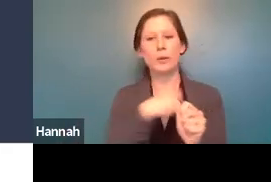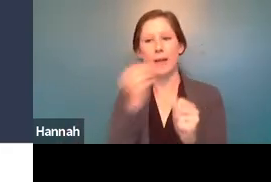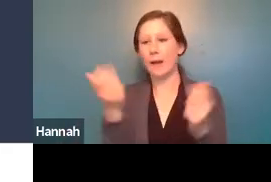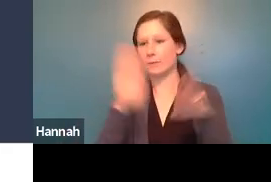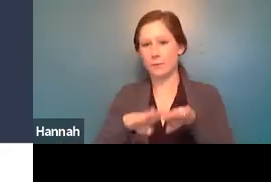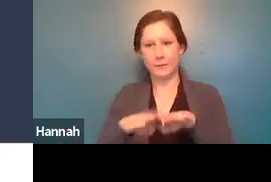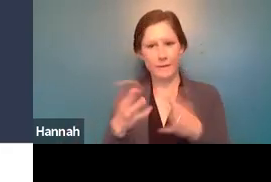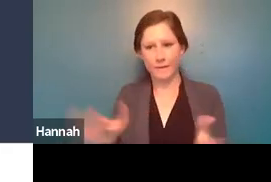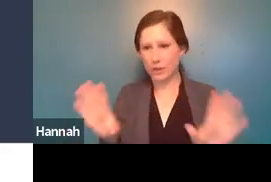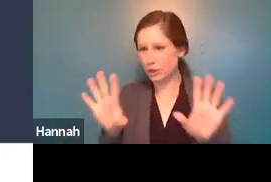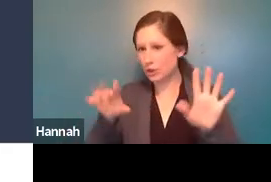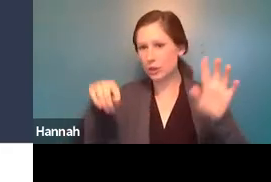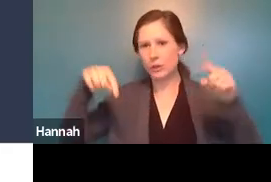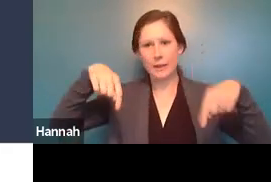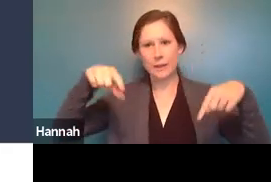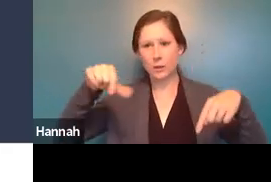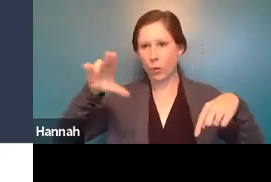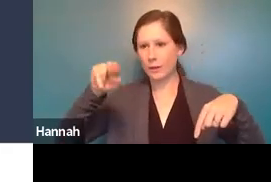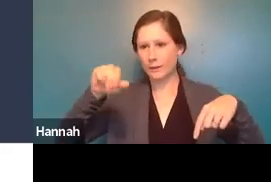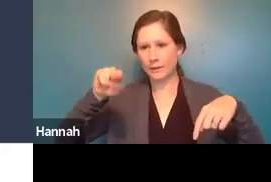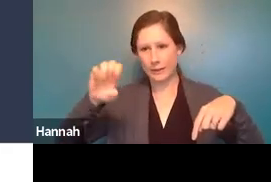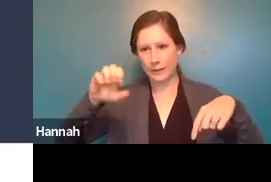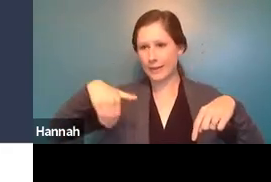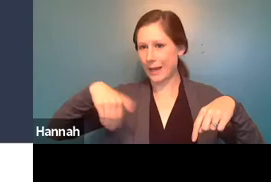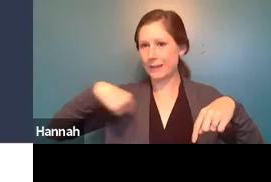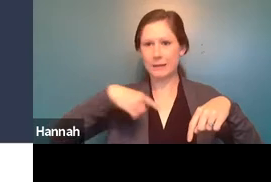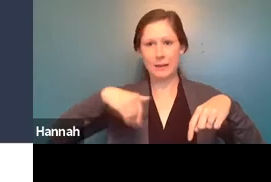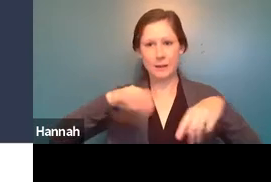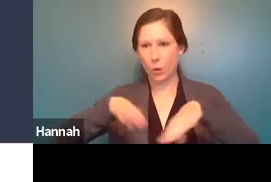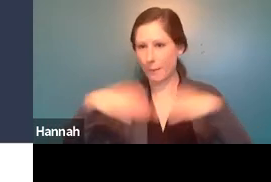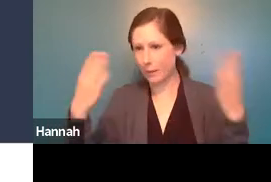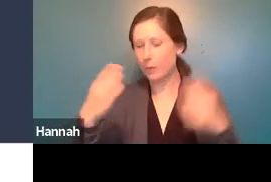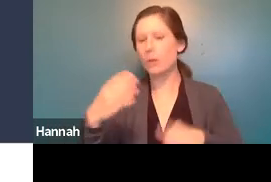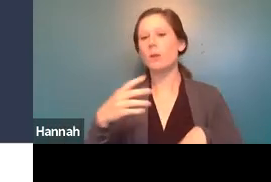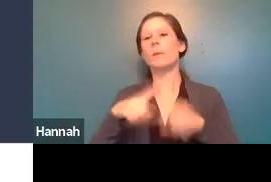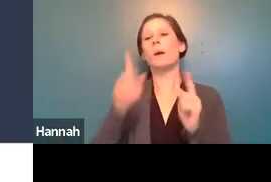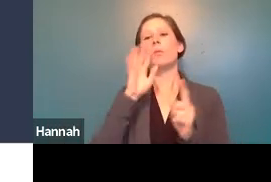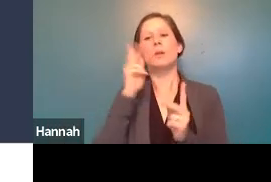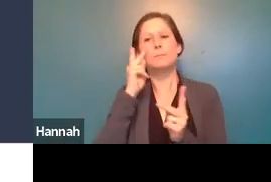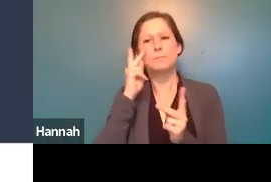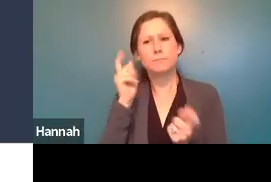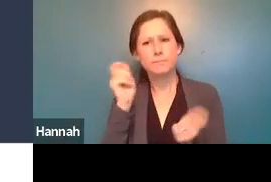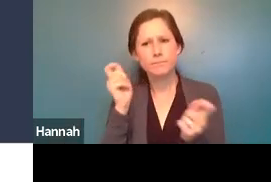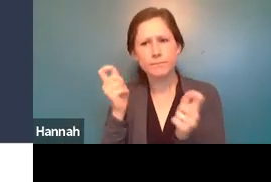hopefully we will get some time there. I do think we've all seen how neat is how much the video can reach people.